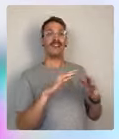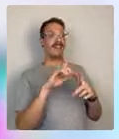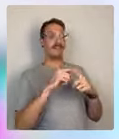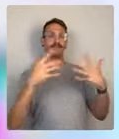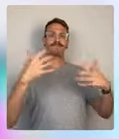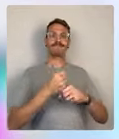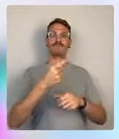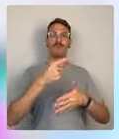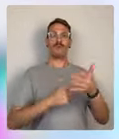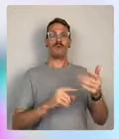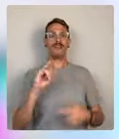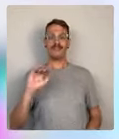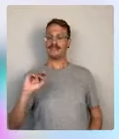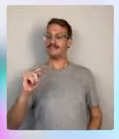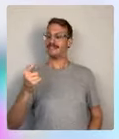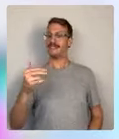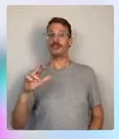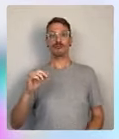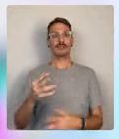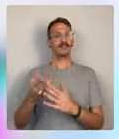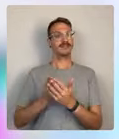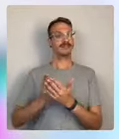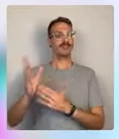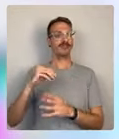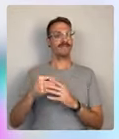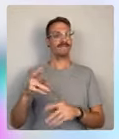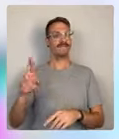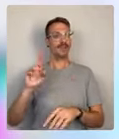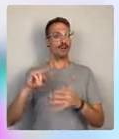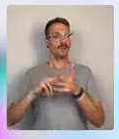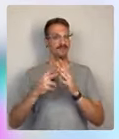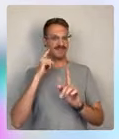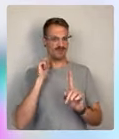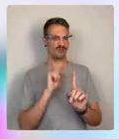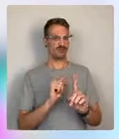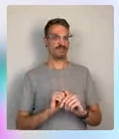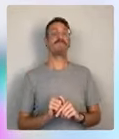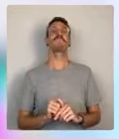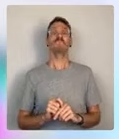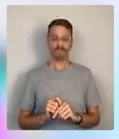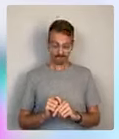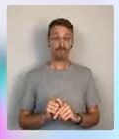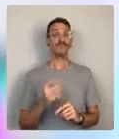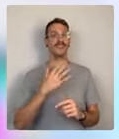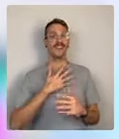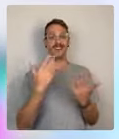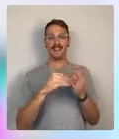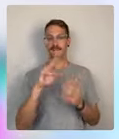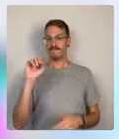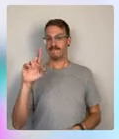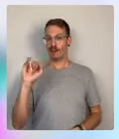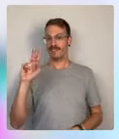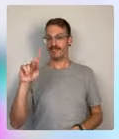and then if you can sum up what integrity in VR means to you in one word. I will kick us off.